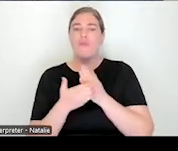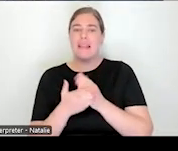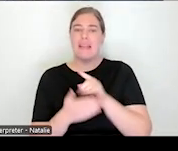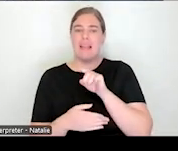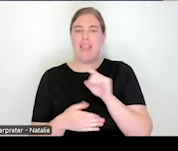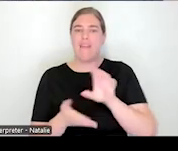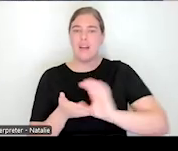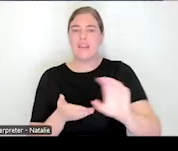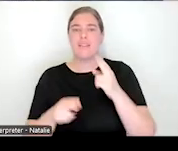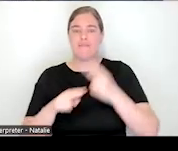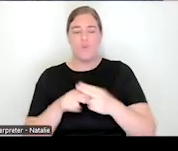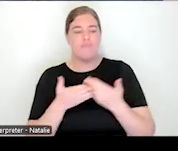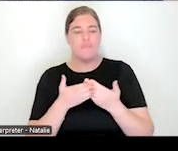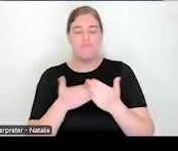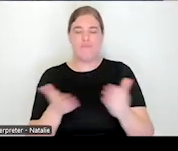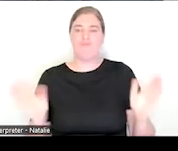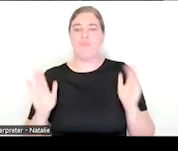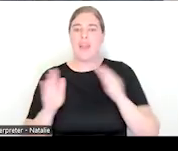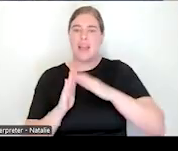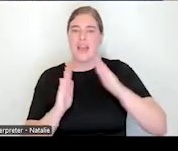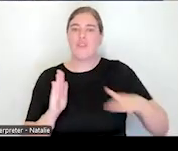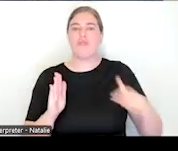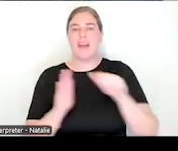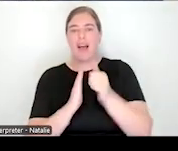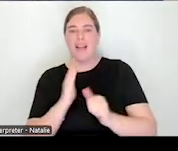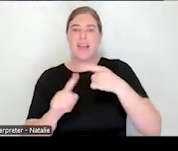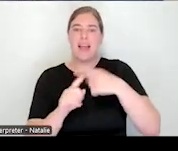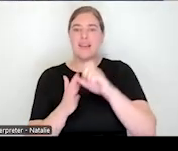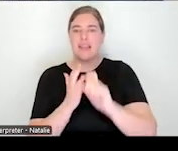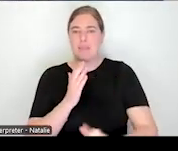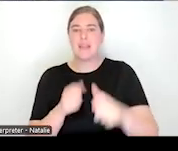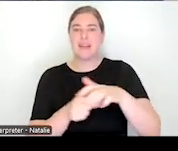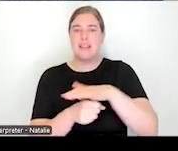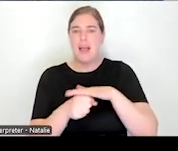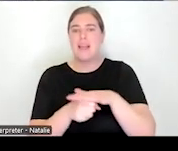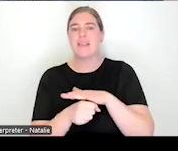being produced in the arts and disability space, as well as do all of the connectivity stuff that